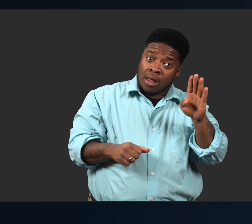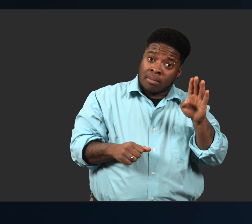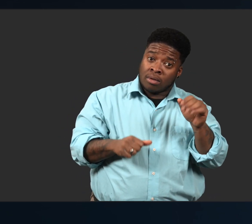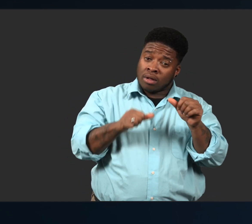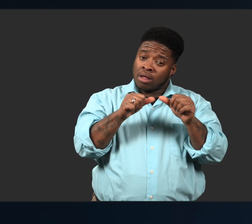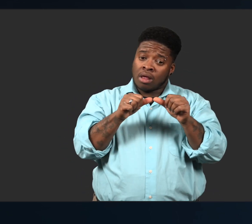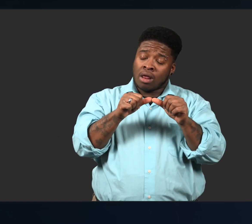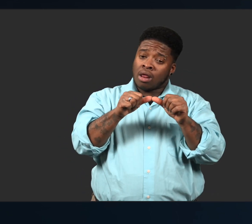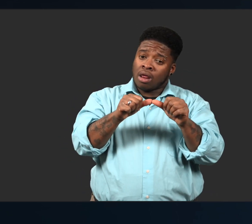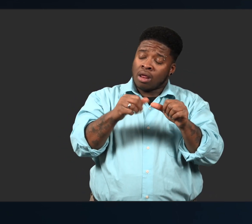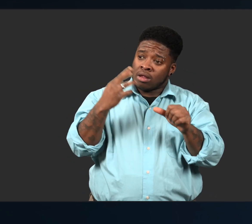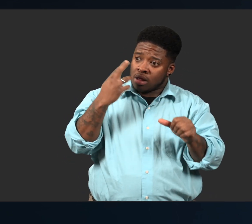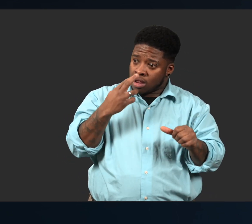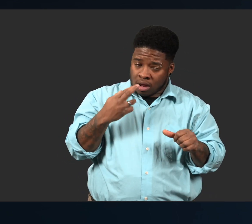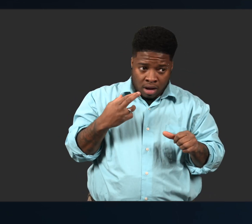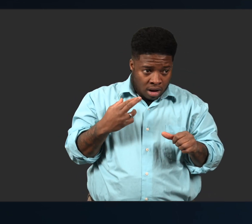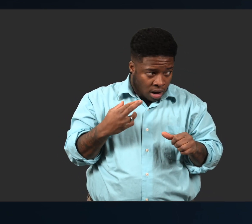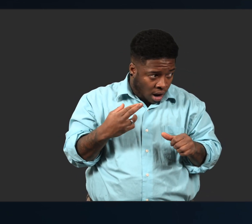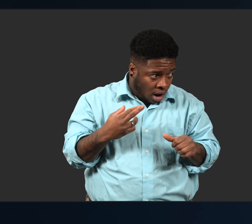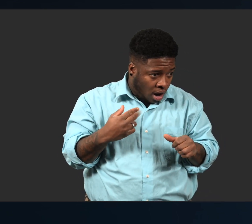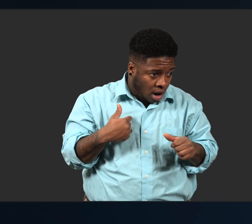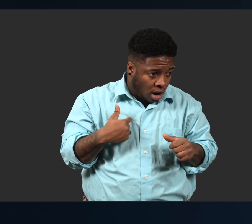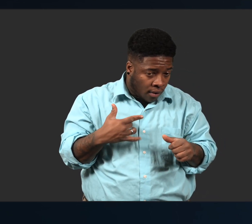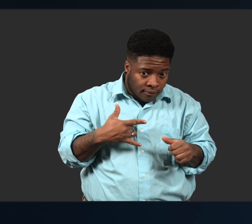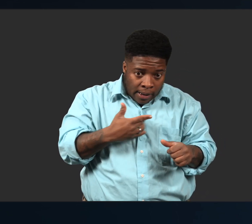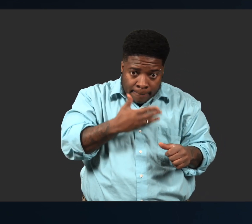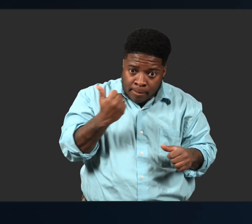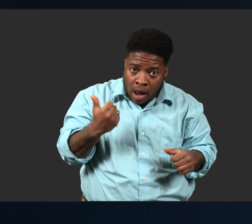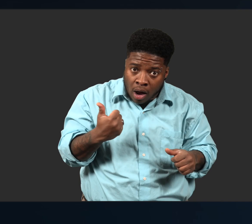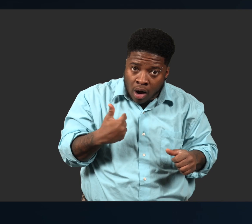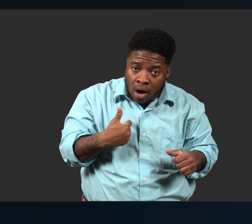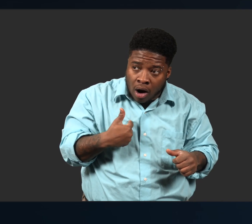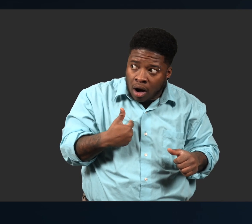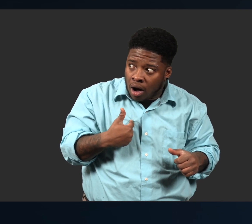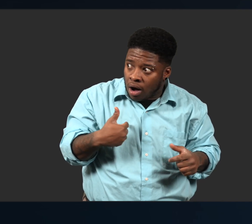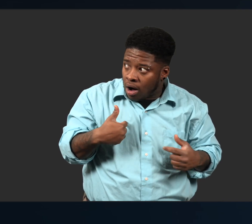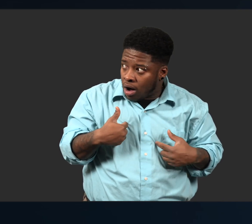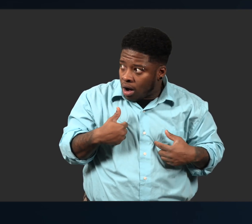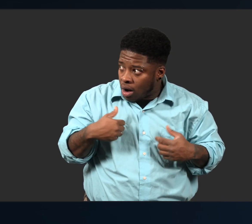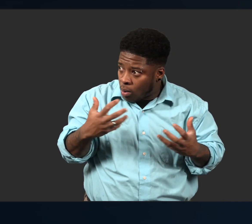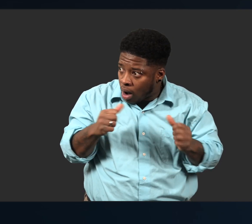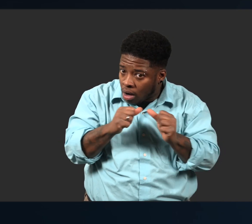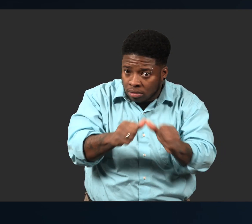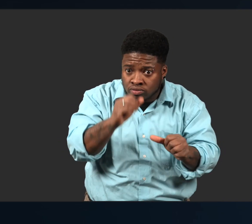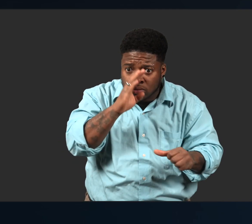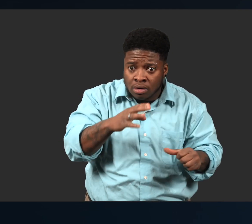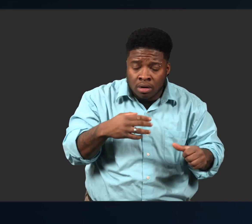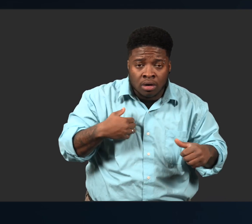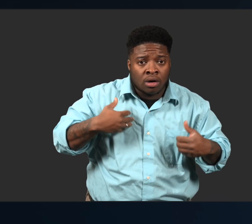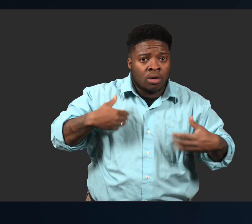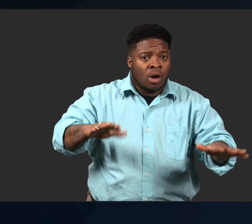As Bob works his way through treatment, he realizes he's feeling better, wants to continue his sobriety,